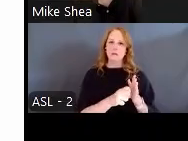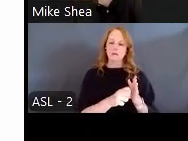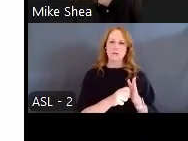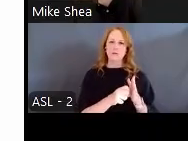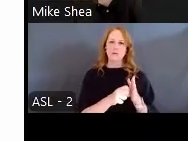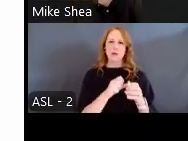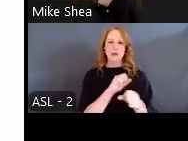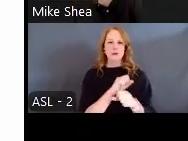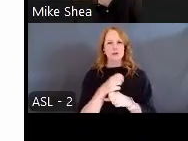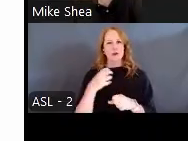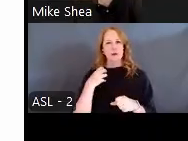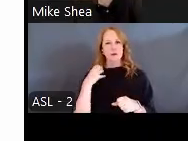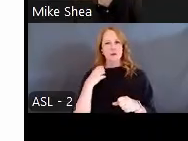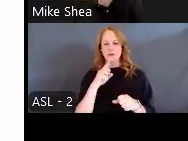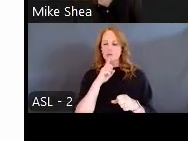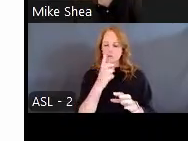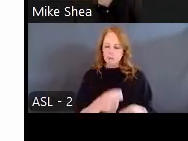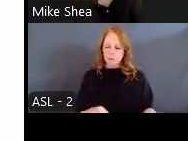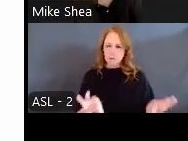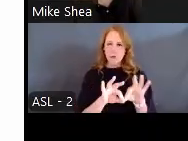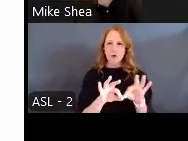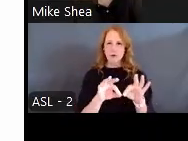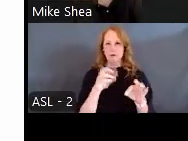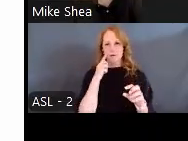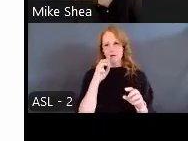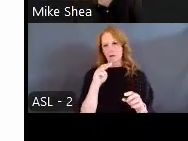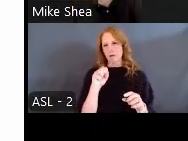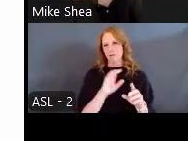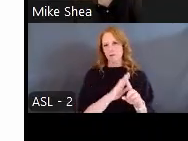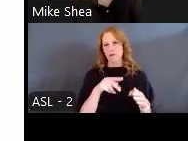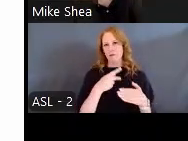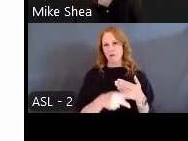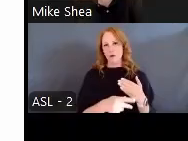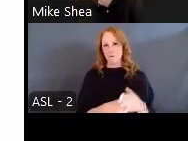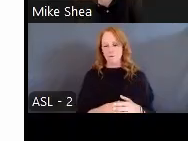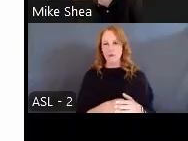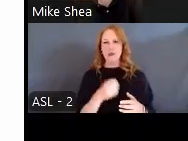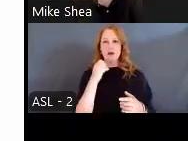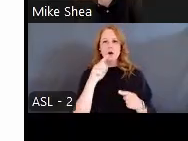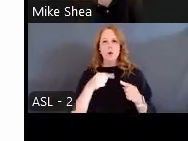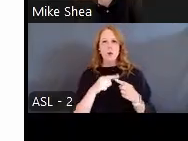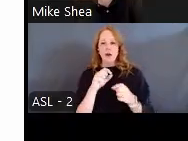coaches are in the Microsoft program. Um once a person is once the employer the supplier company